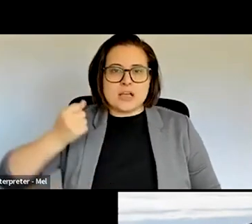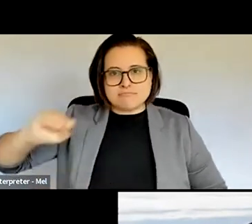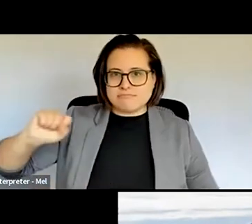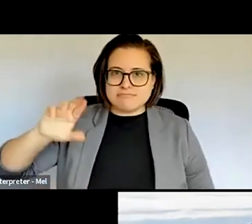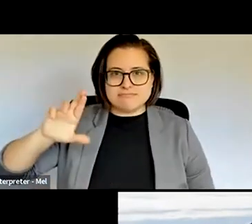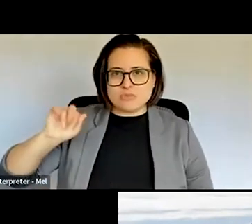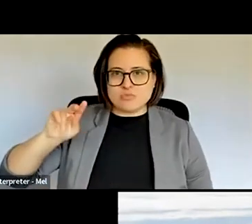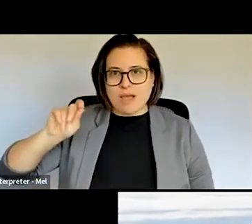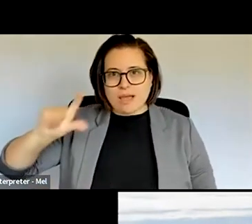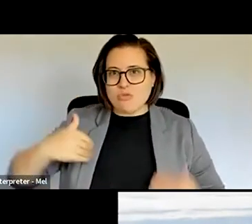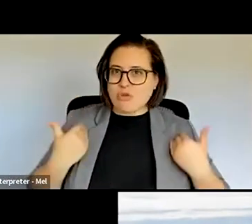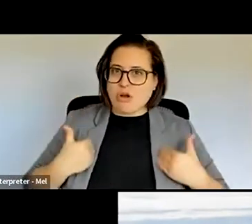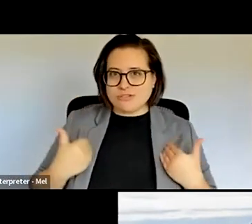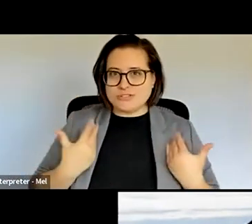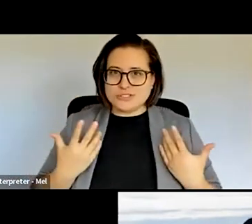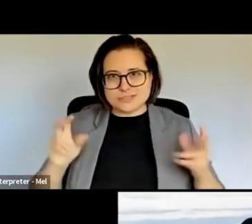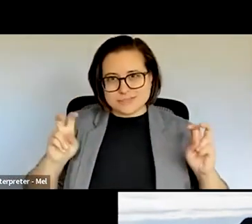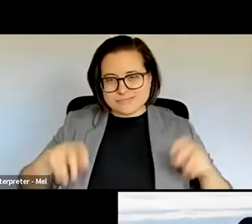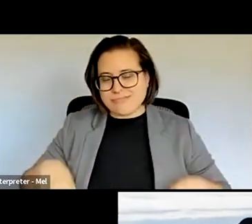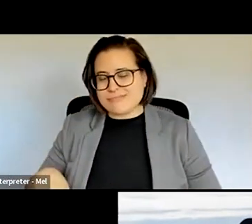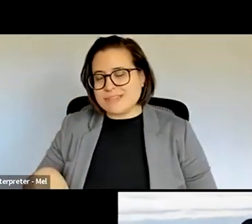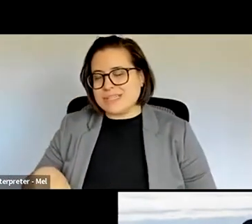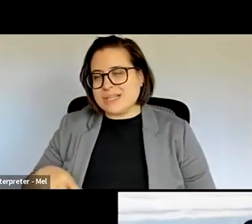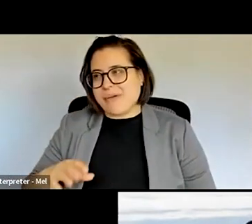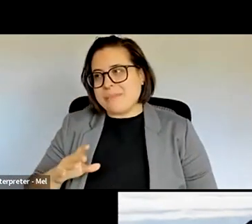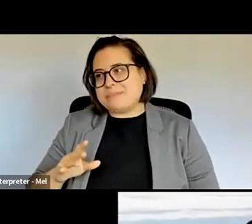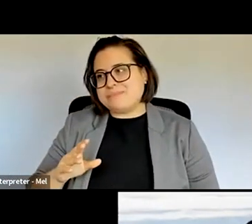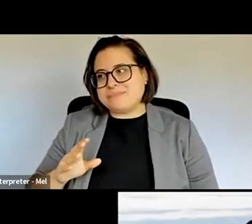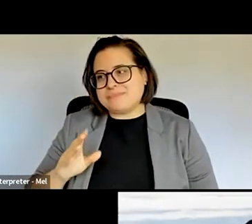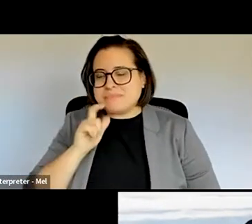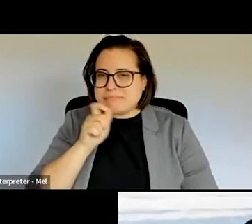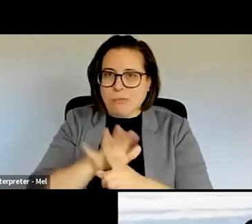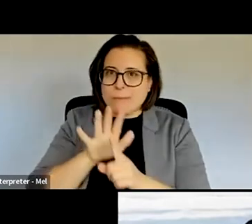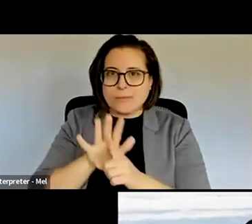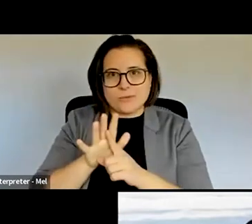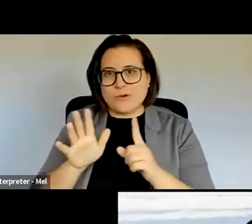know that these views are minority ones but I think they'll come to be stronger.